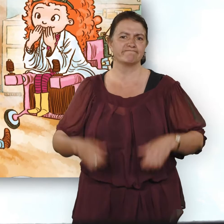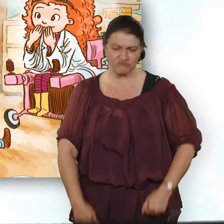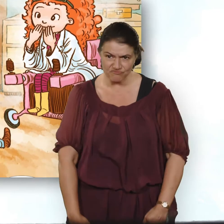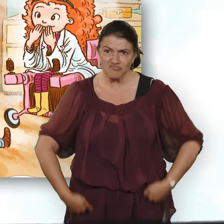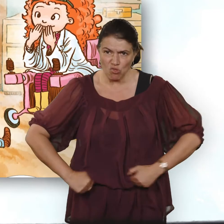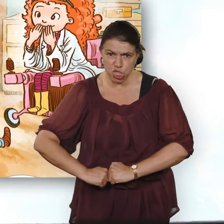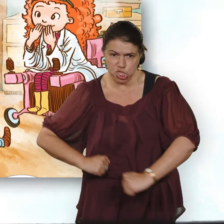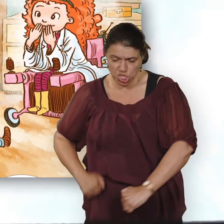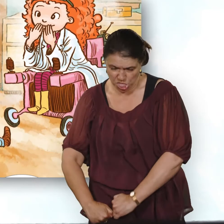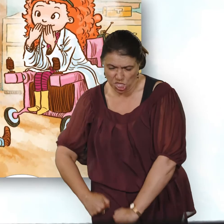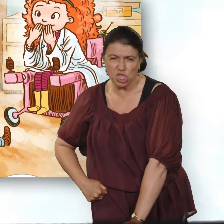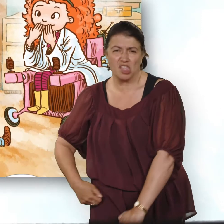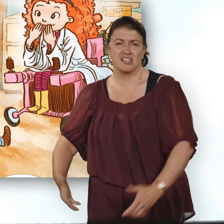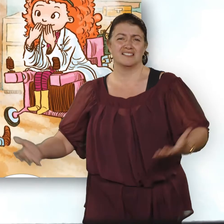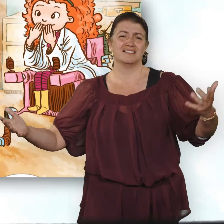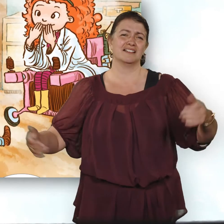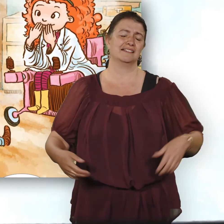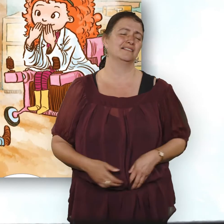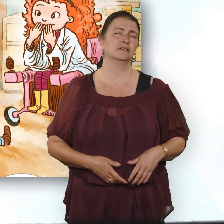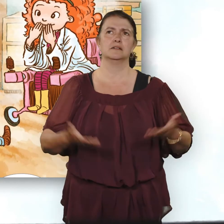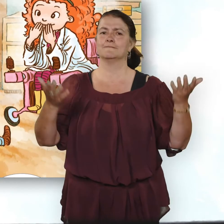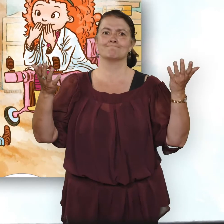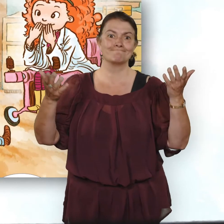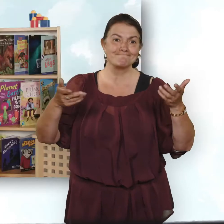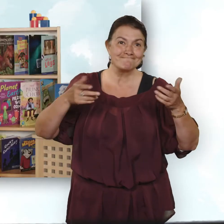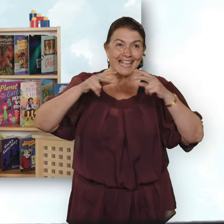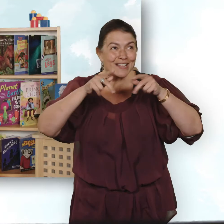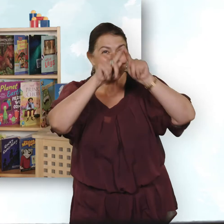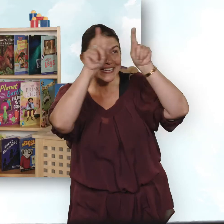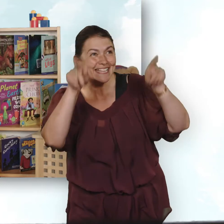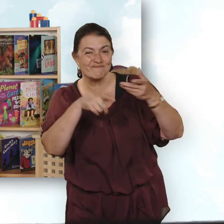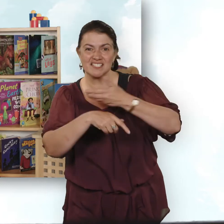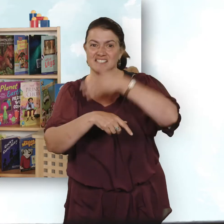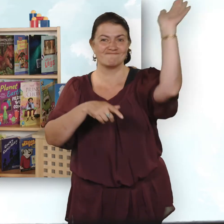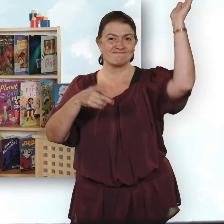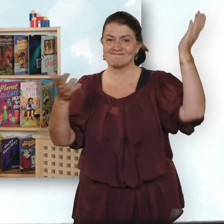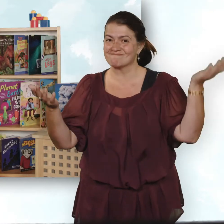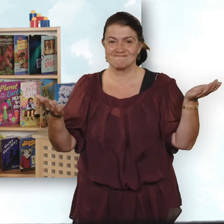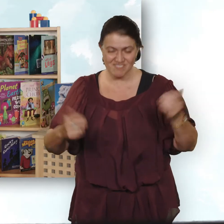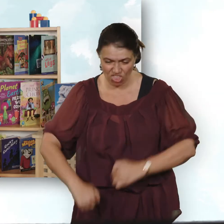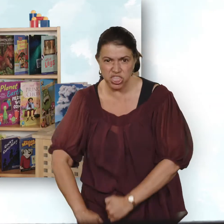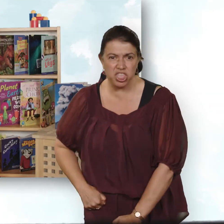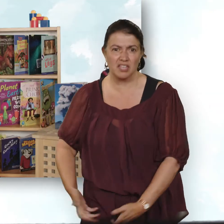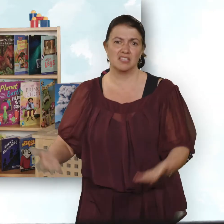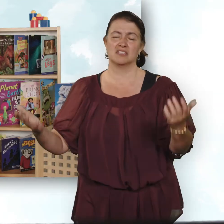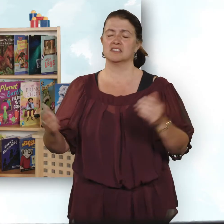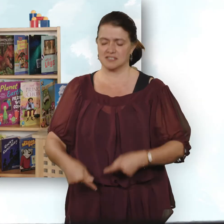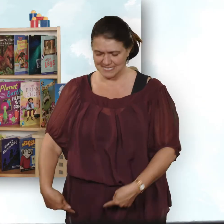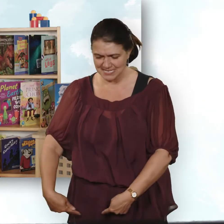he grumbled. “And I’ve torn my trousers.” “Another failed experiment,” sighed Billy.